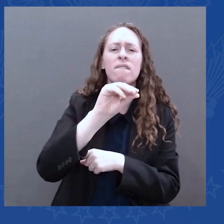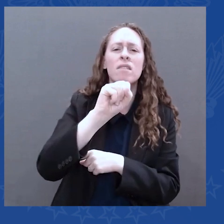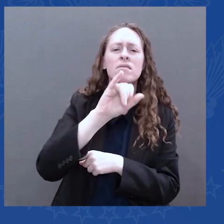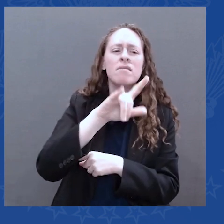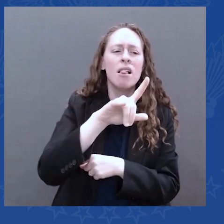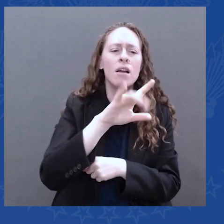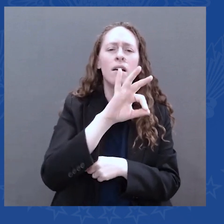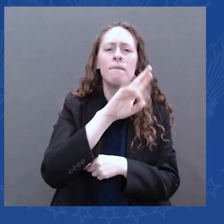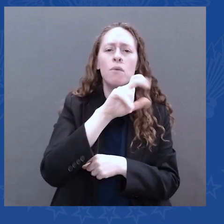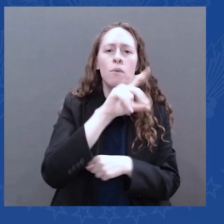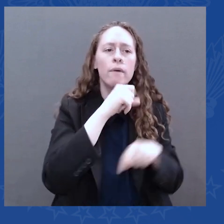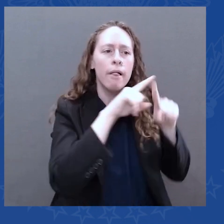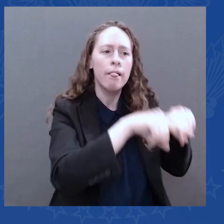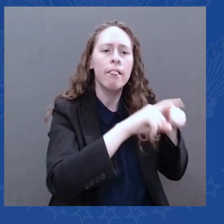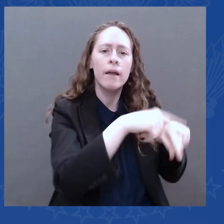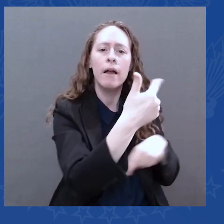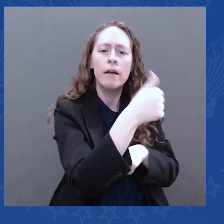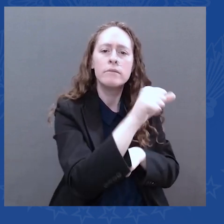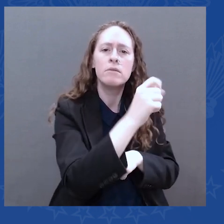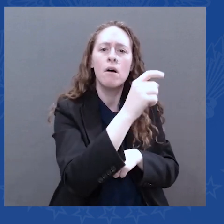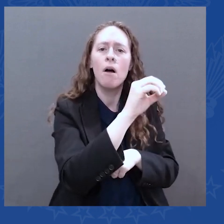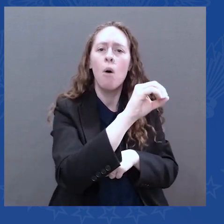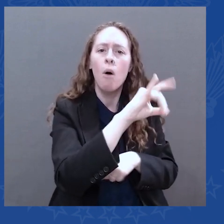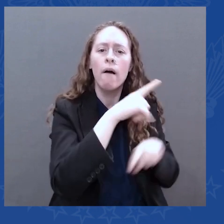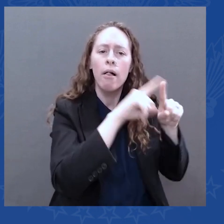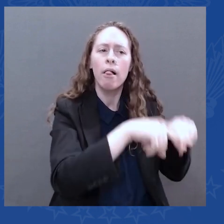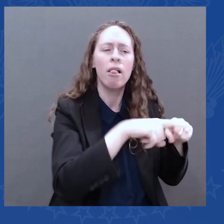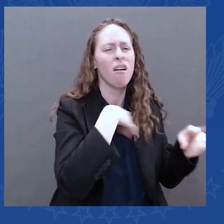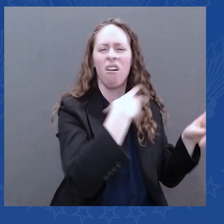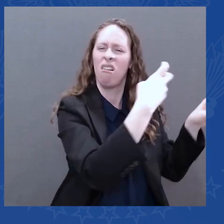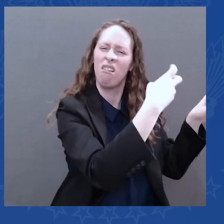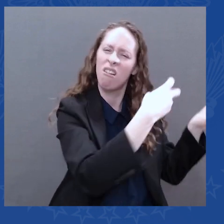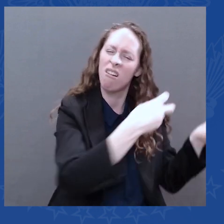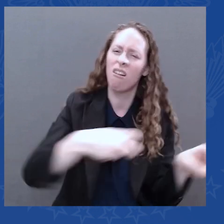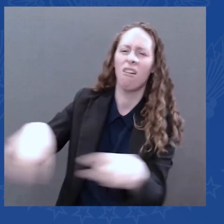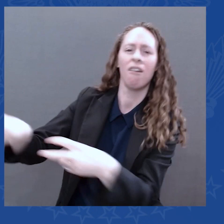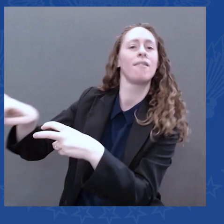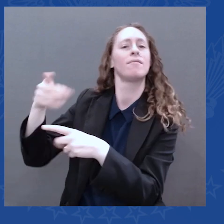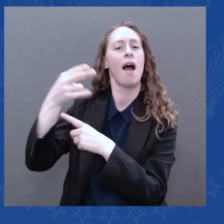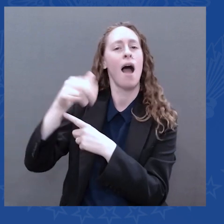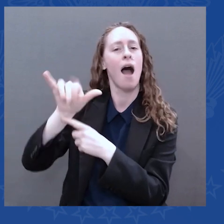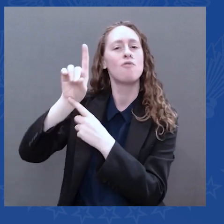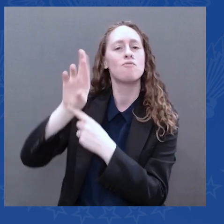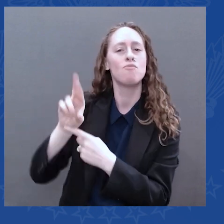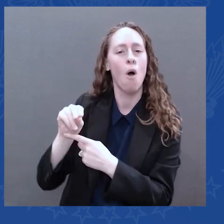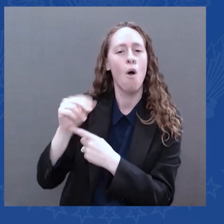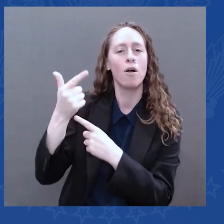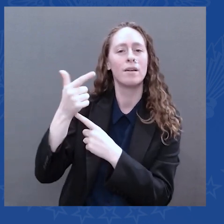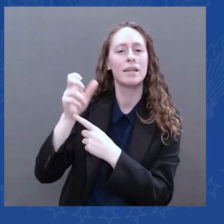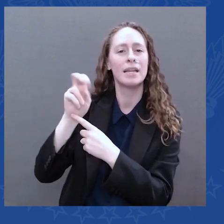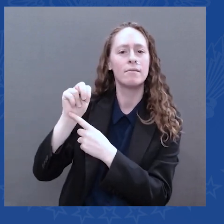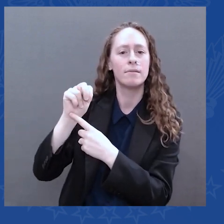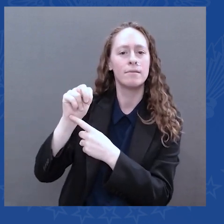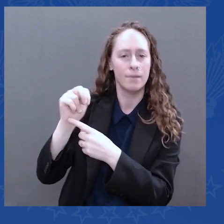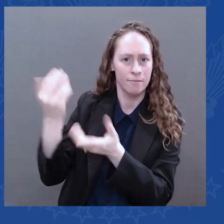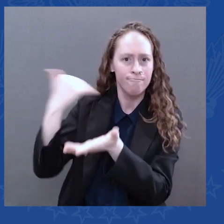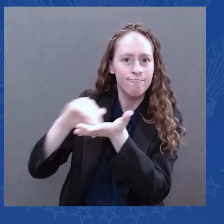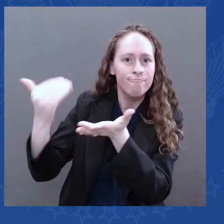and renewable hydrogen to reduce our carbon emissions. This -- these steps will increase energy security,